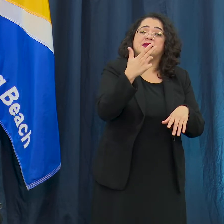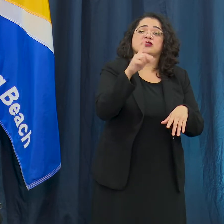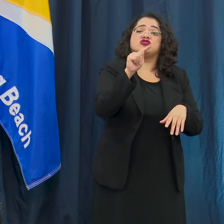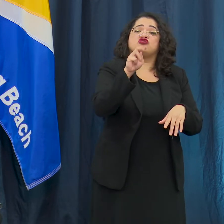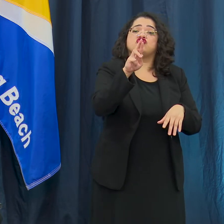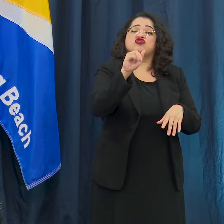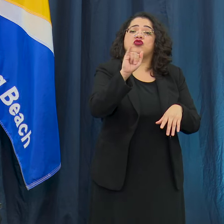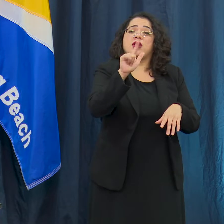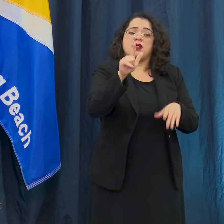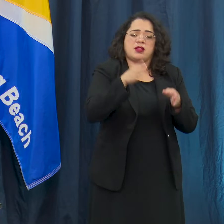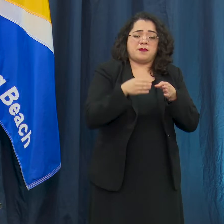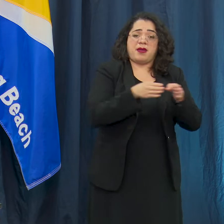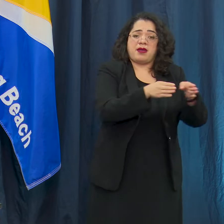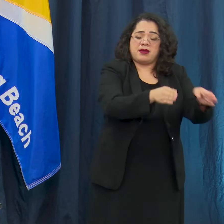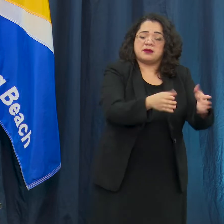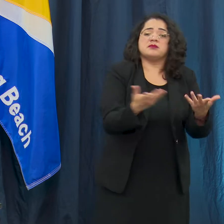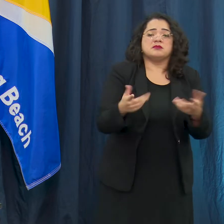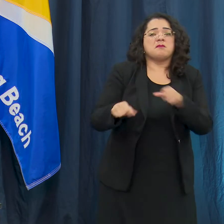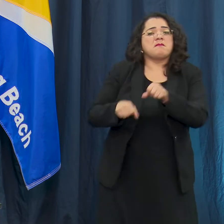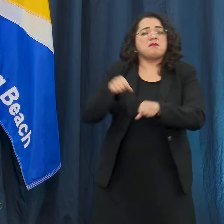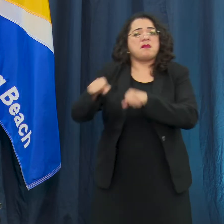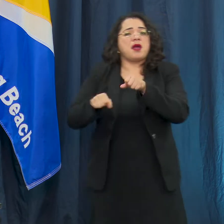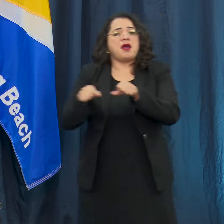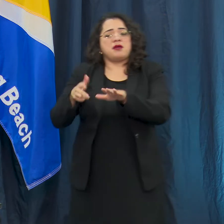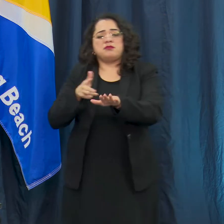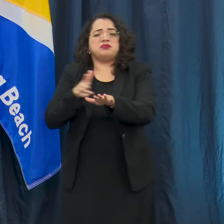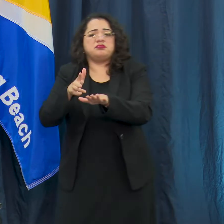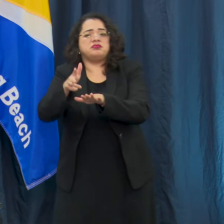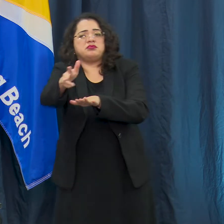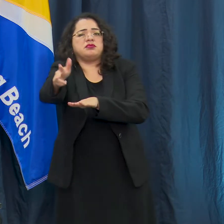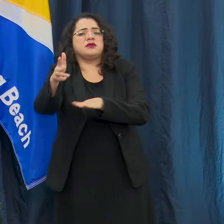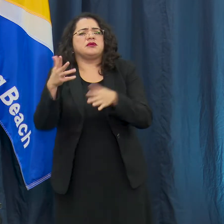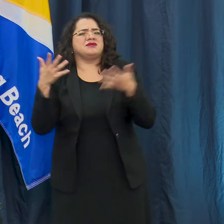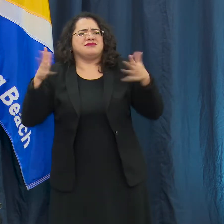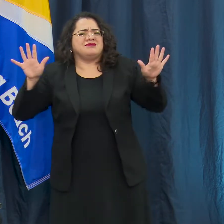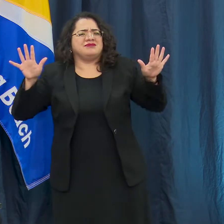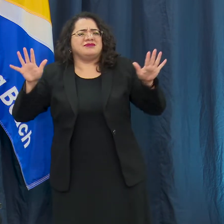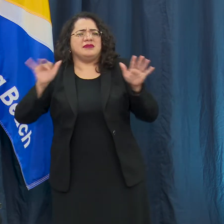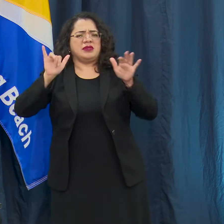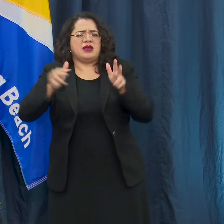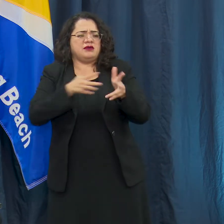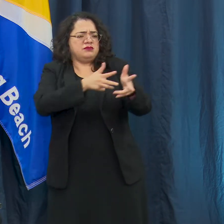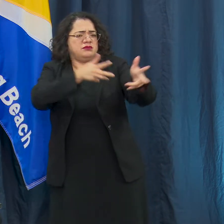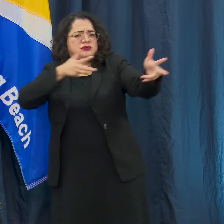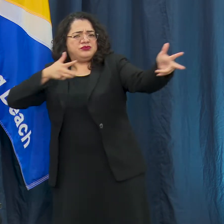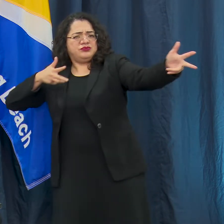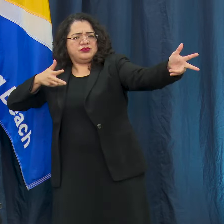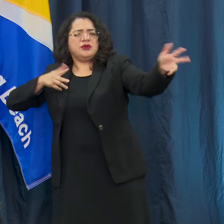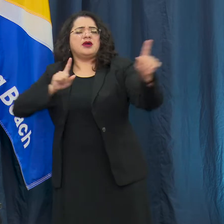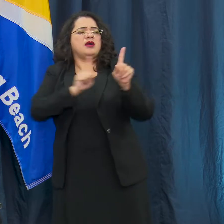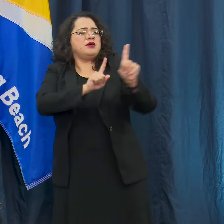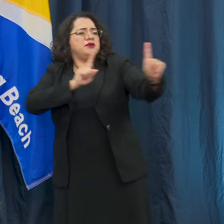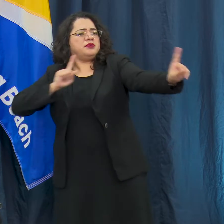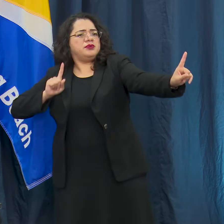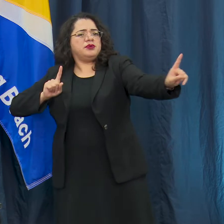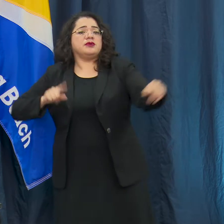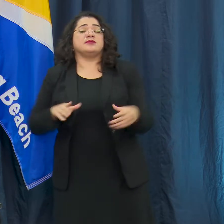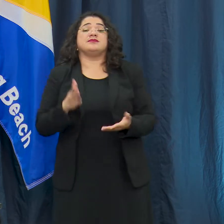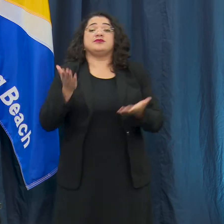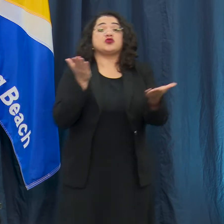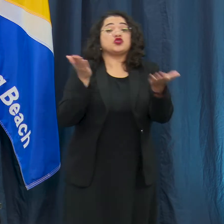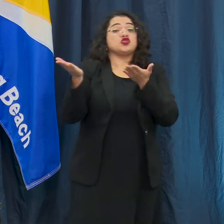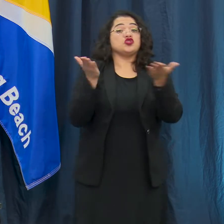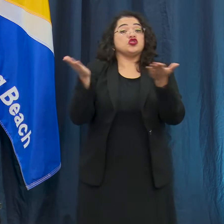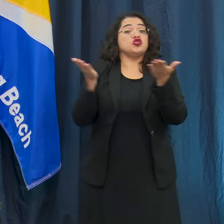please do the right thing. There are today servers at restaurants, folks at